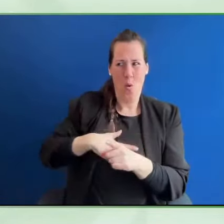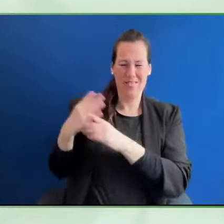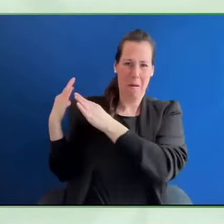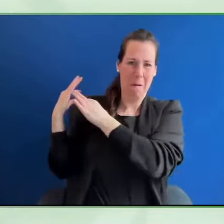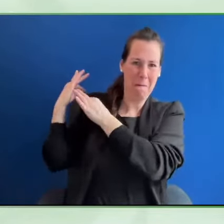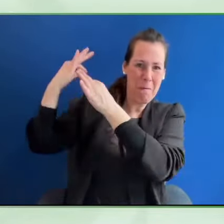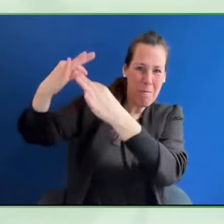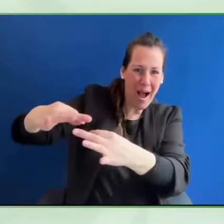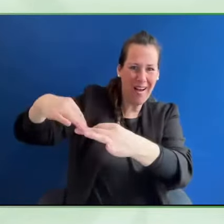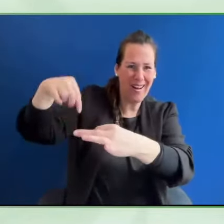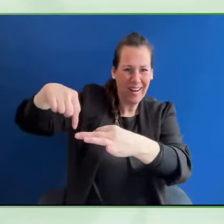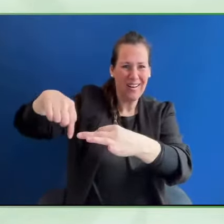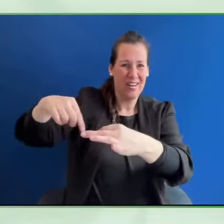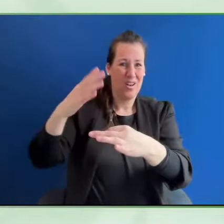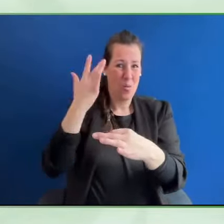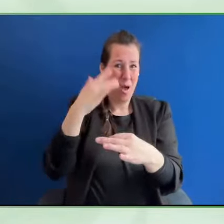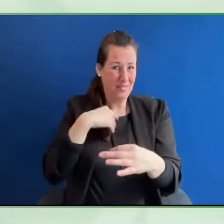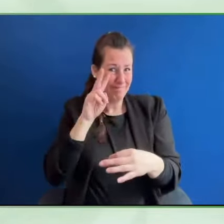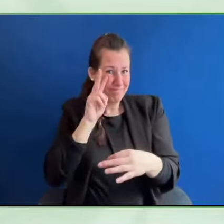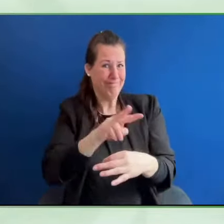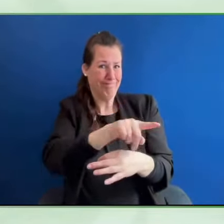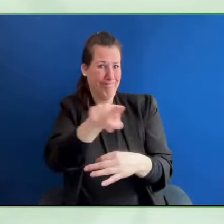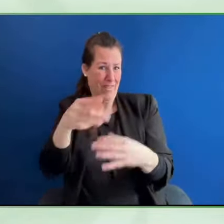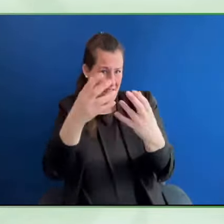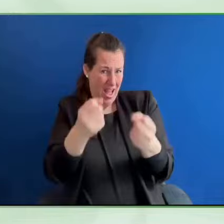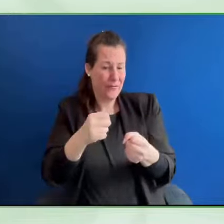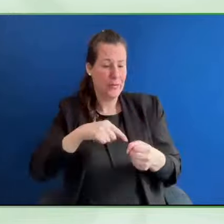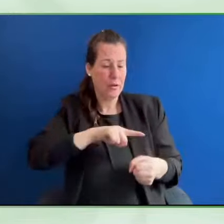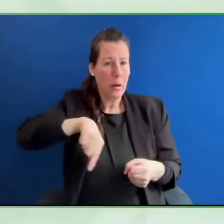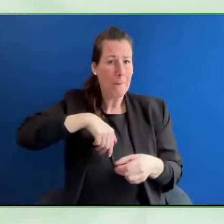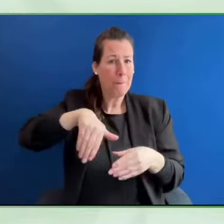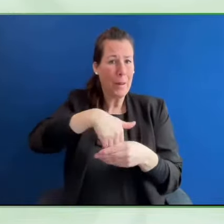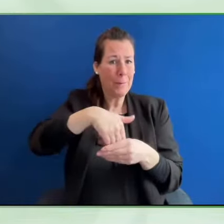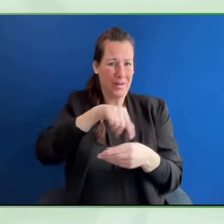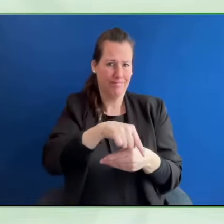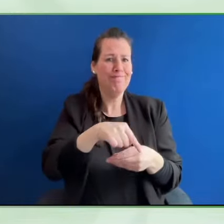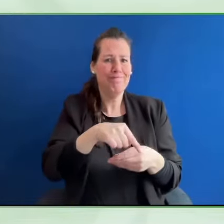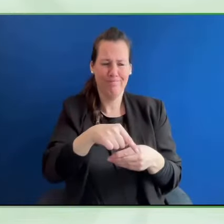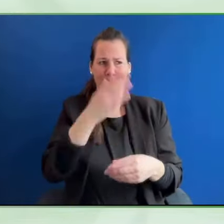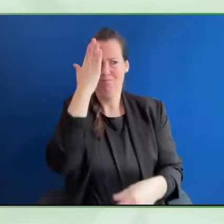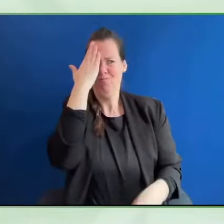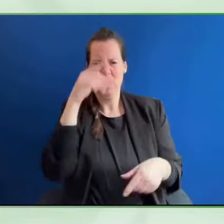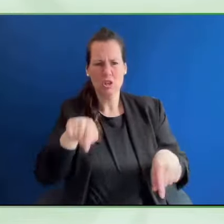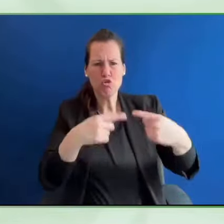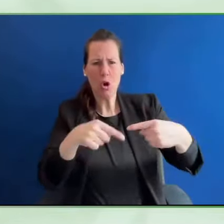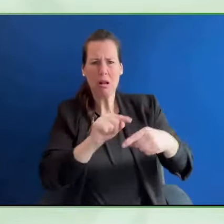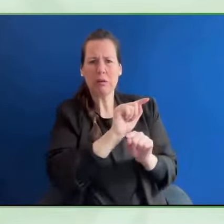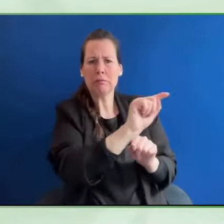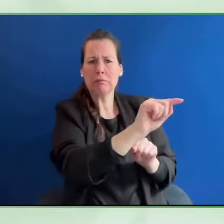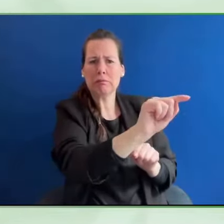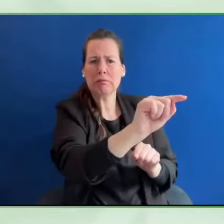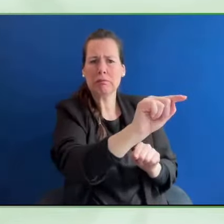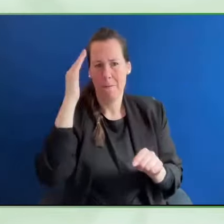How can we support in some ways specialised support services? How can we help businesses to be more inclusive?